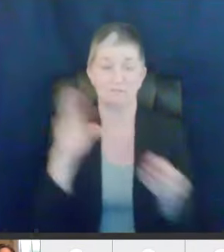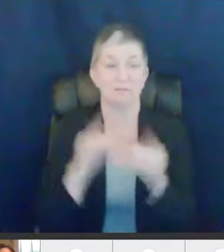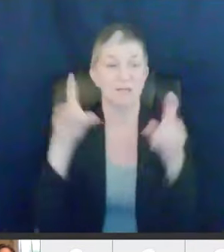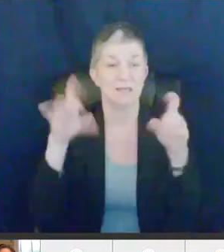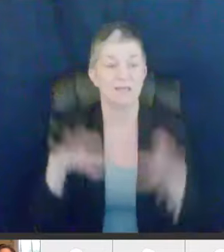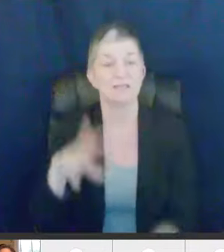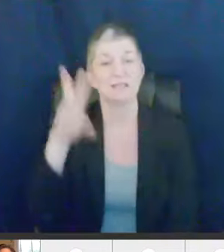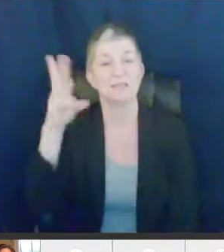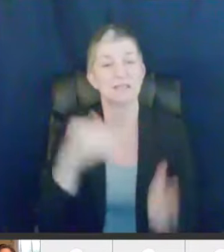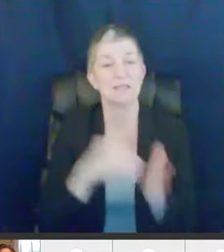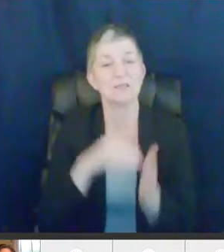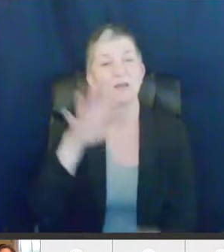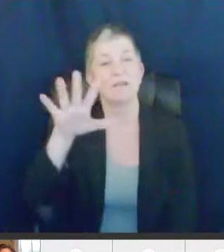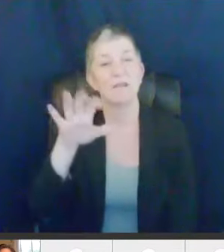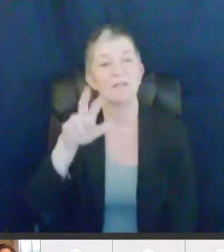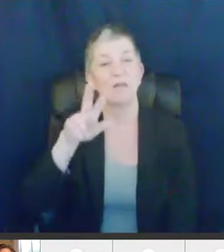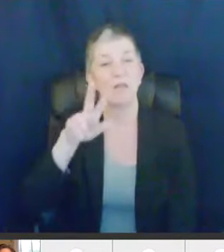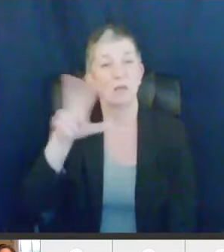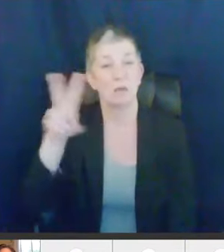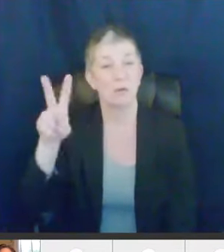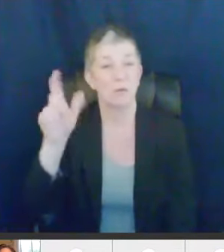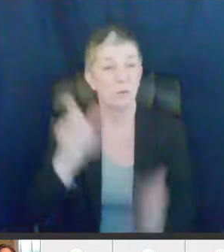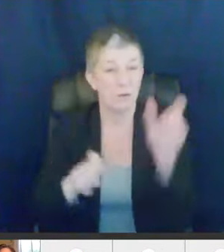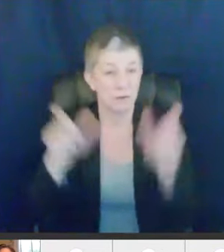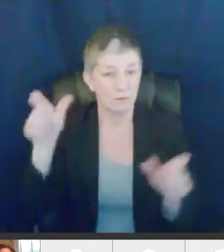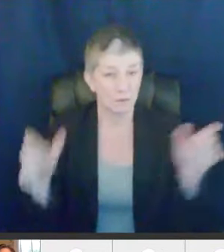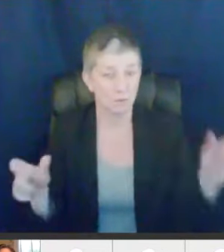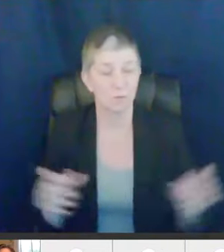hundred and thirty two individuals we have received